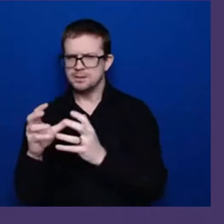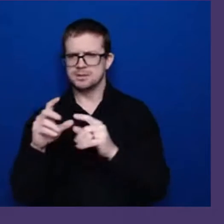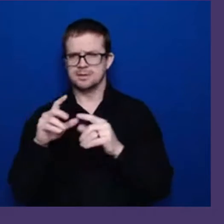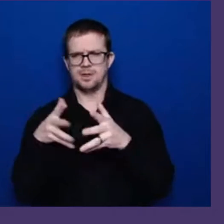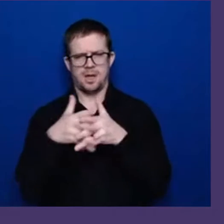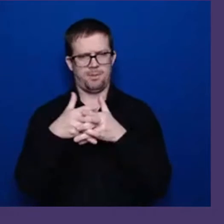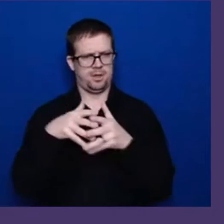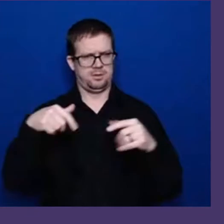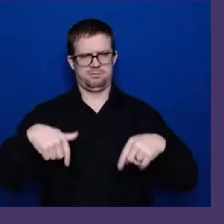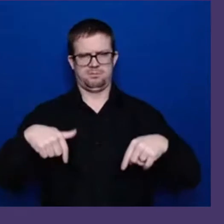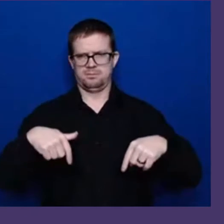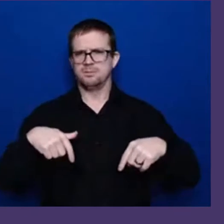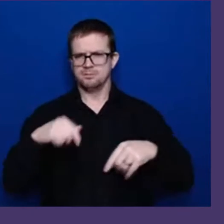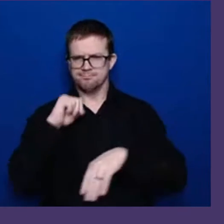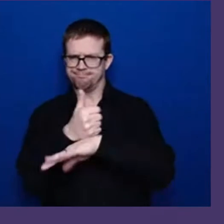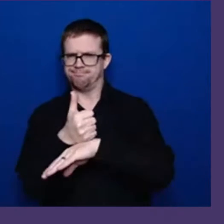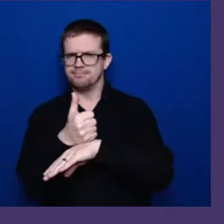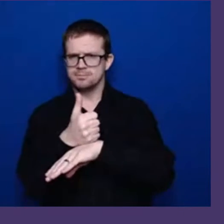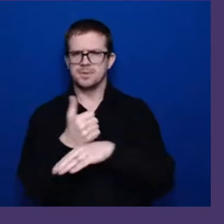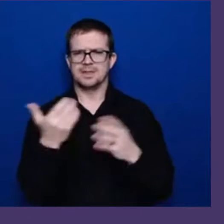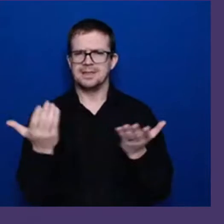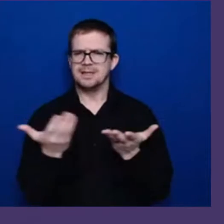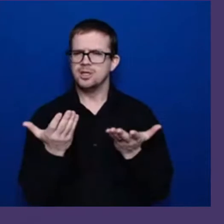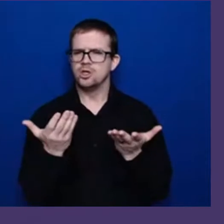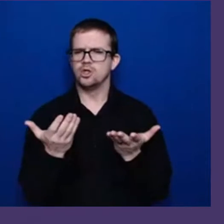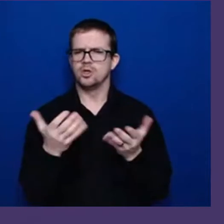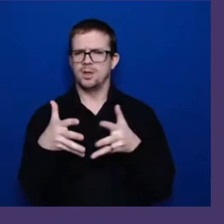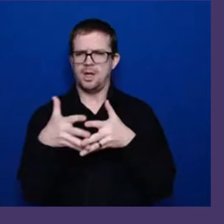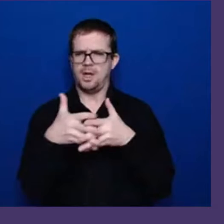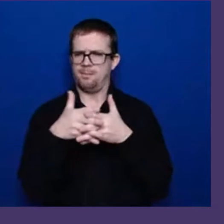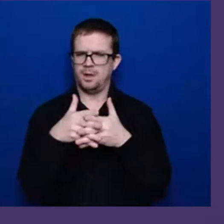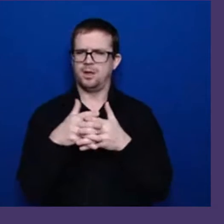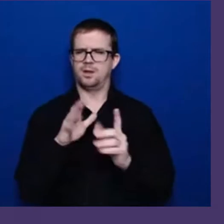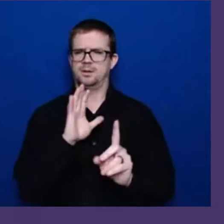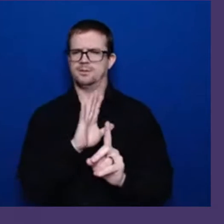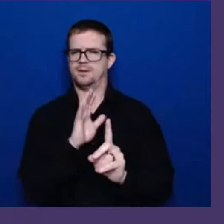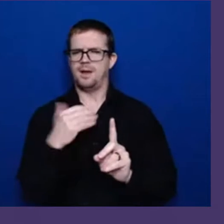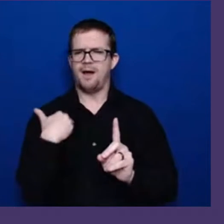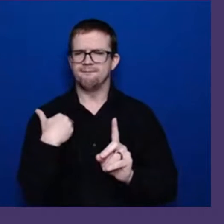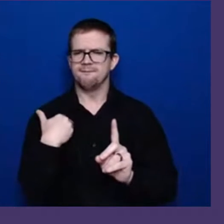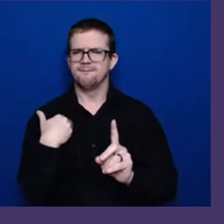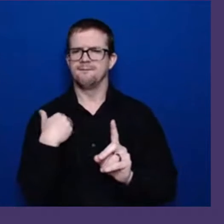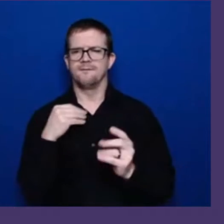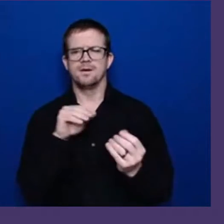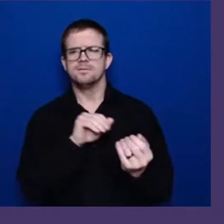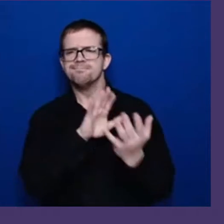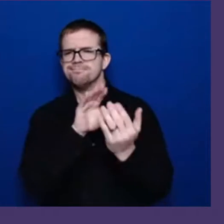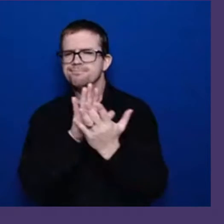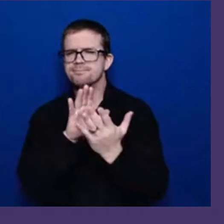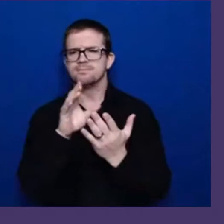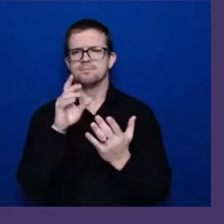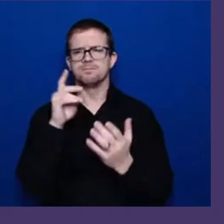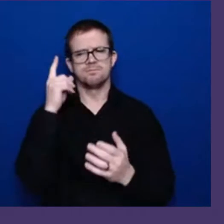has that avenue of truth, and what I call justice, and accountability.